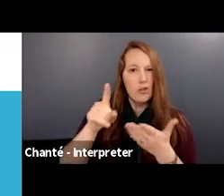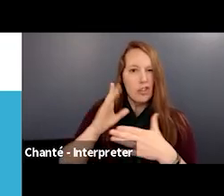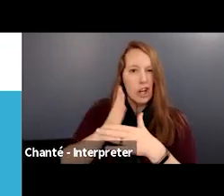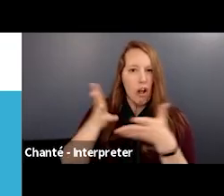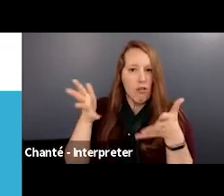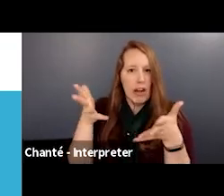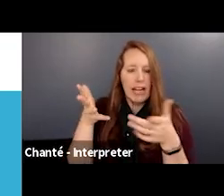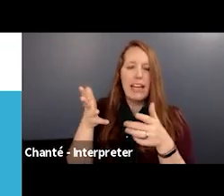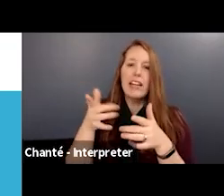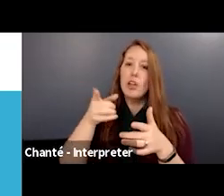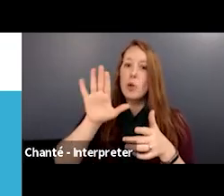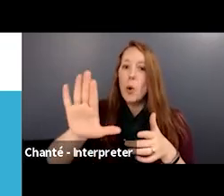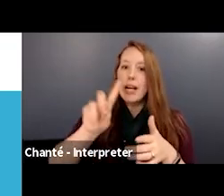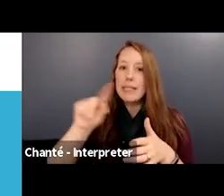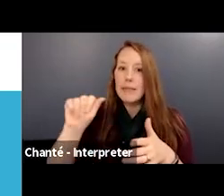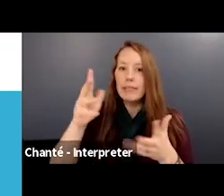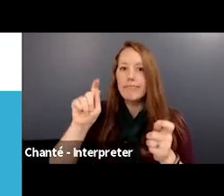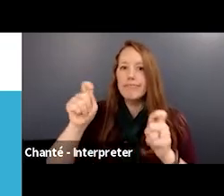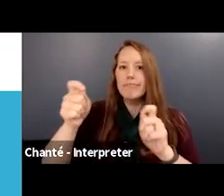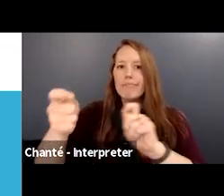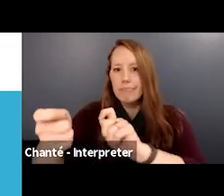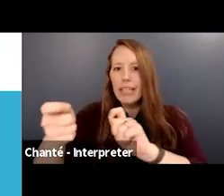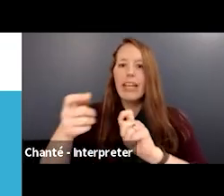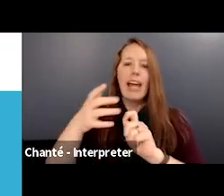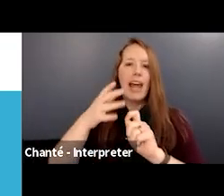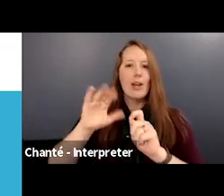even just your own life experiences as you've navigated life,